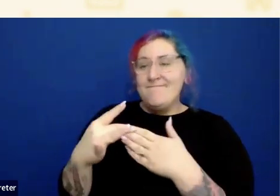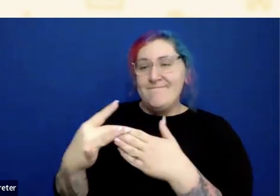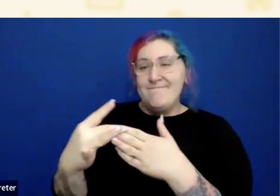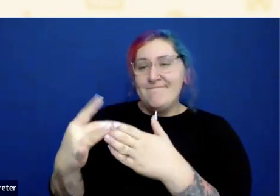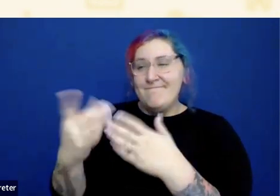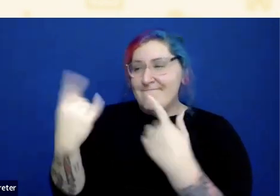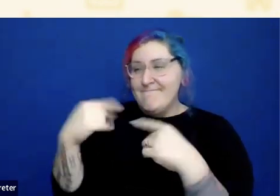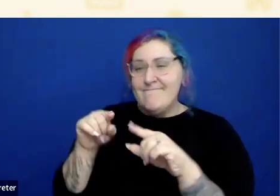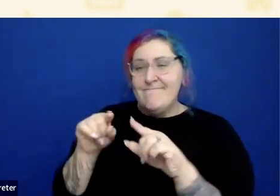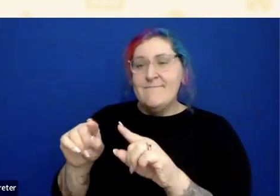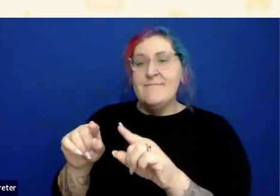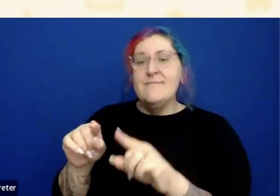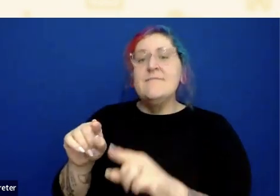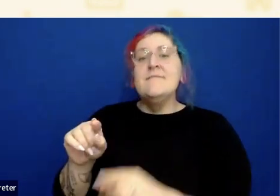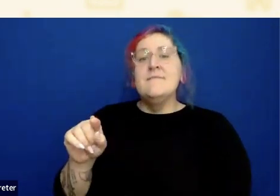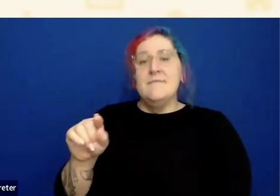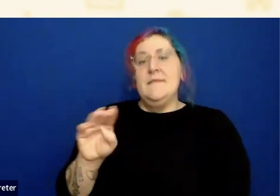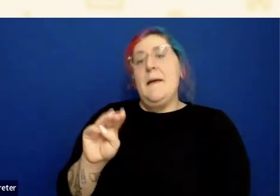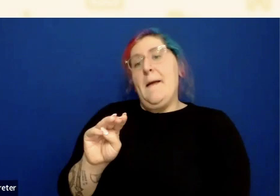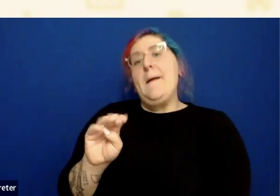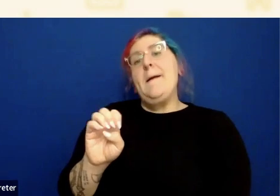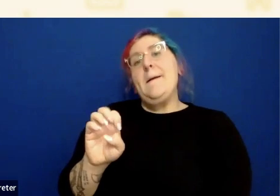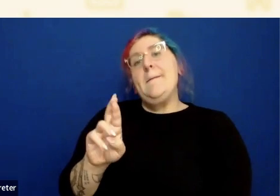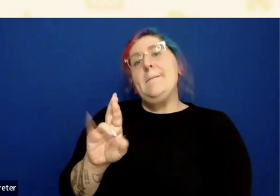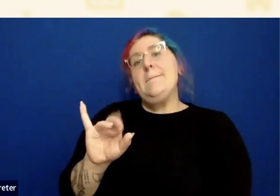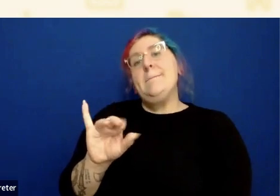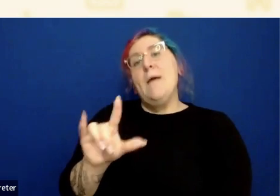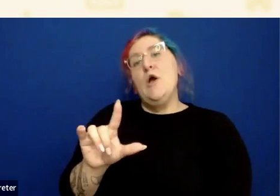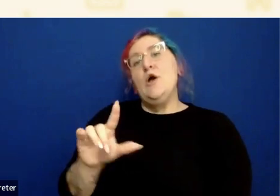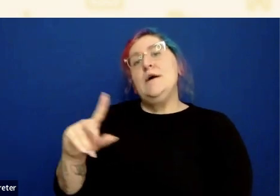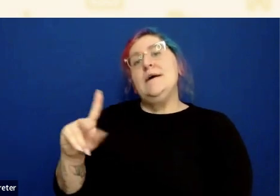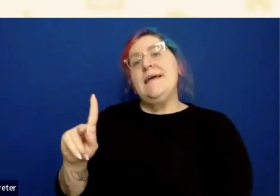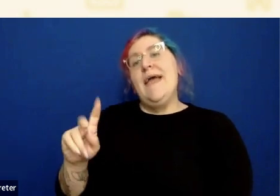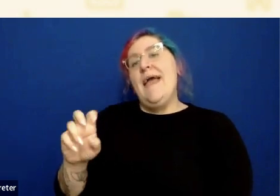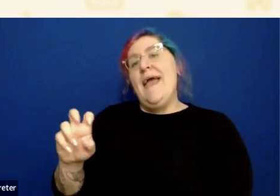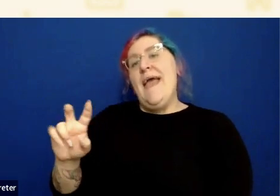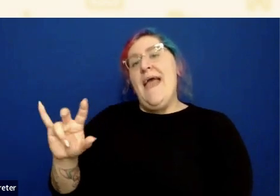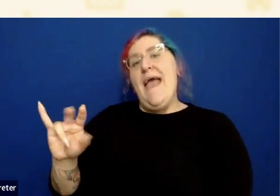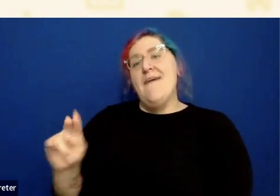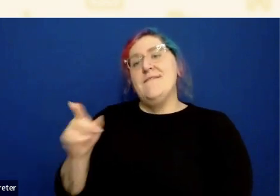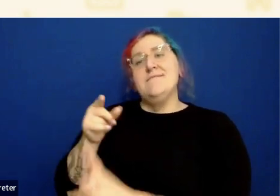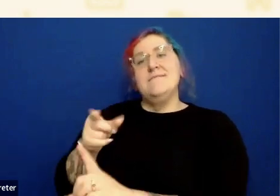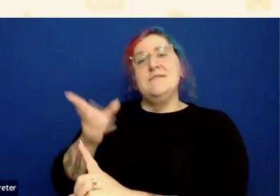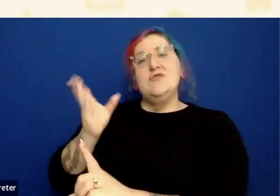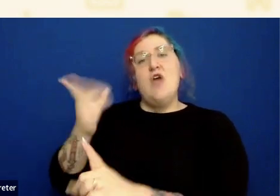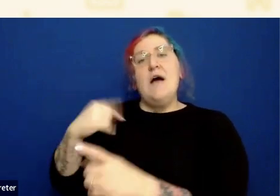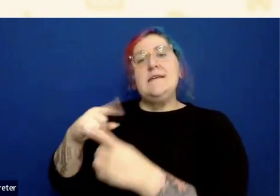Merrill K. Evans talks about progress over perfection. And those of us who've been working in accessibility